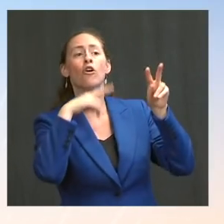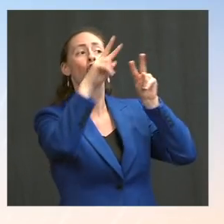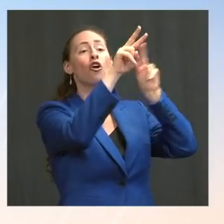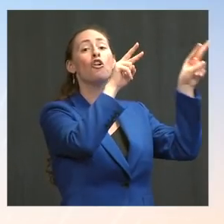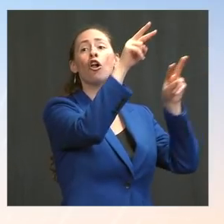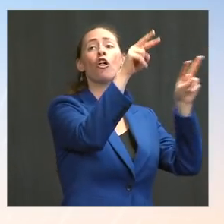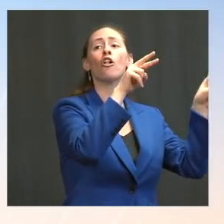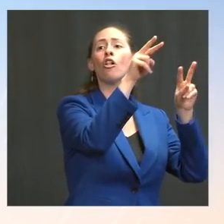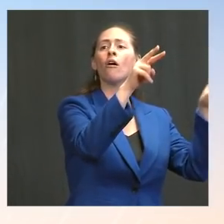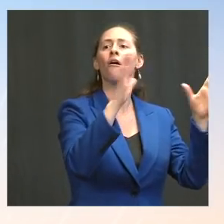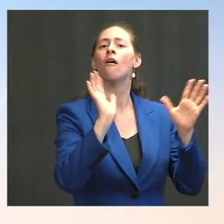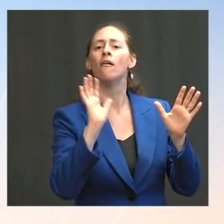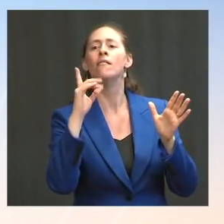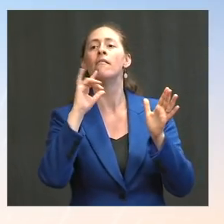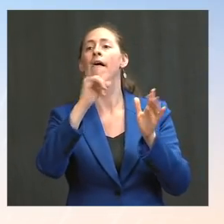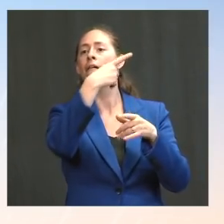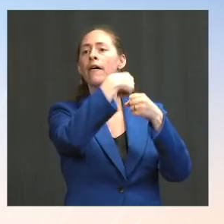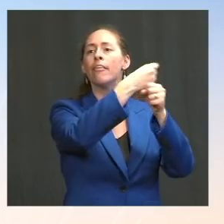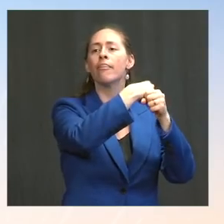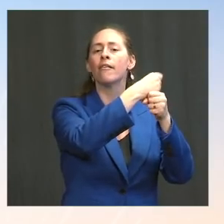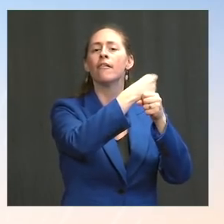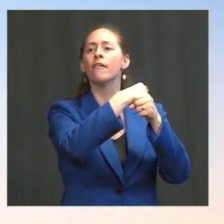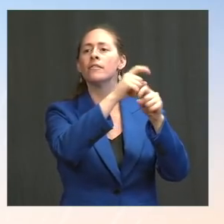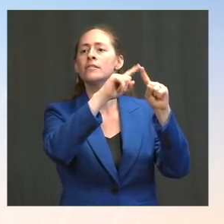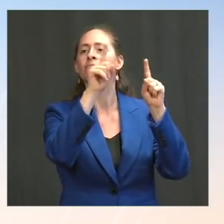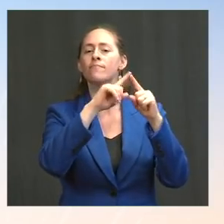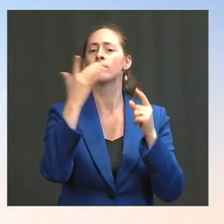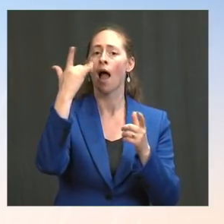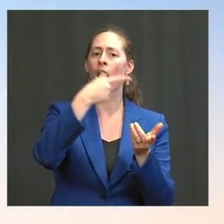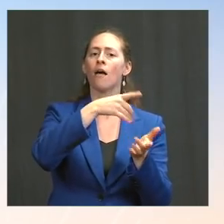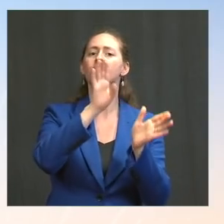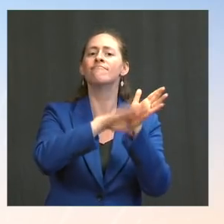and profits to low-tax jurisdictions, but also raise revenue that we could invest